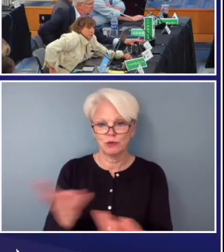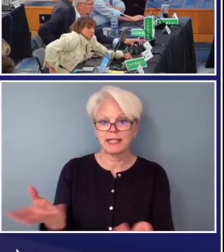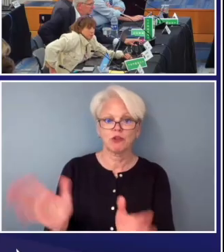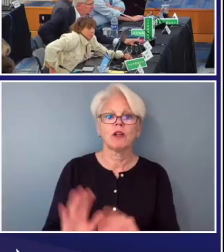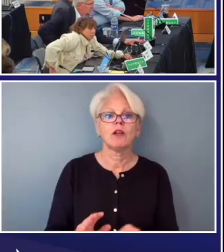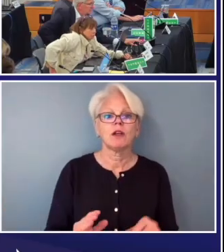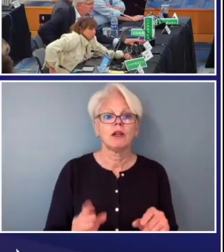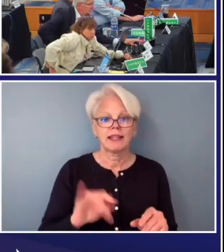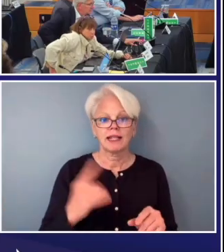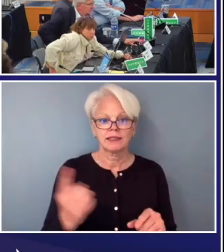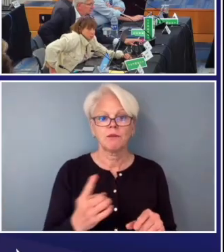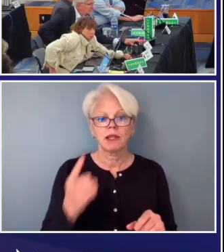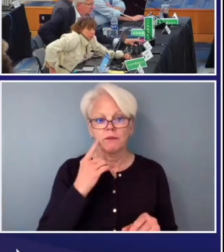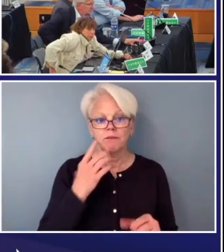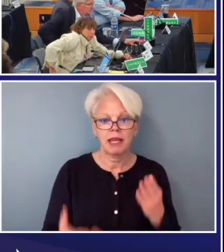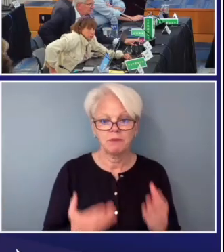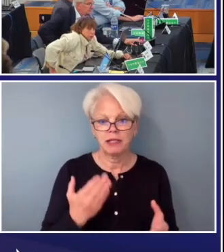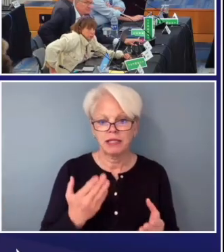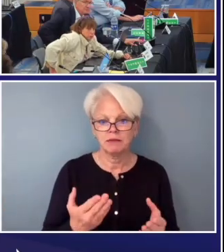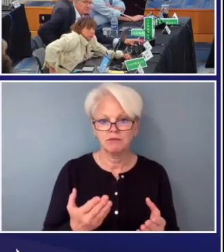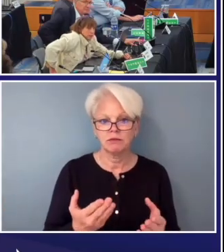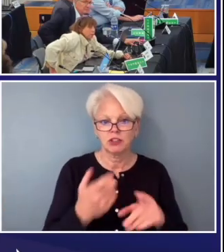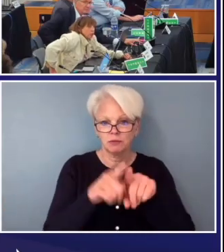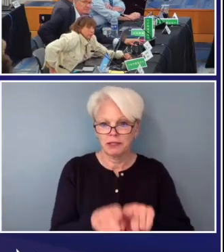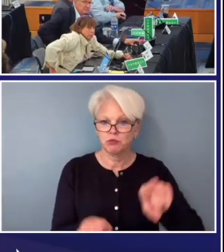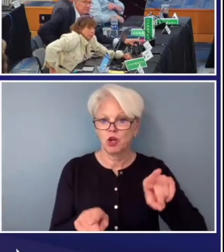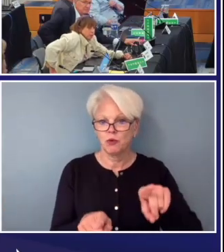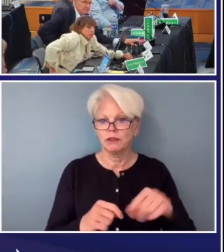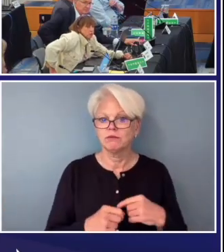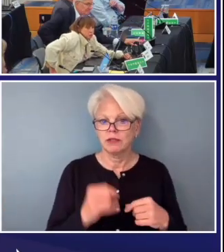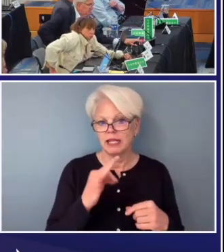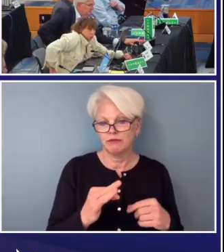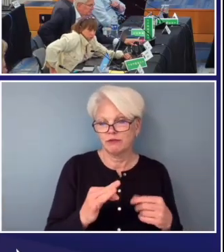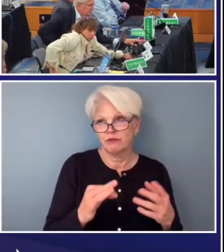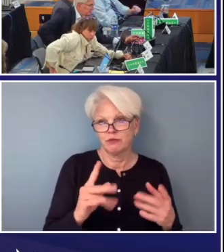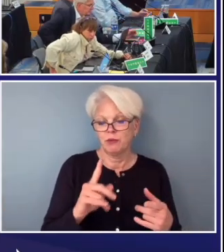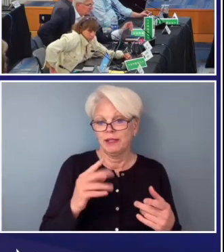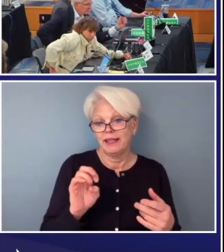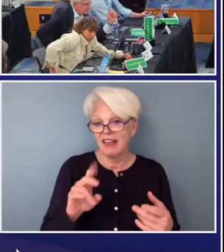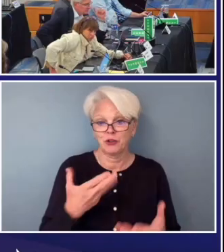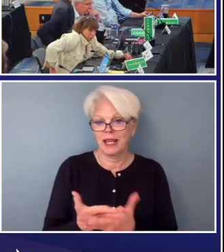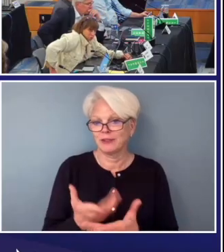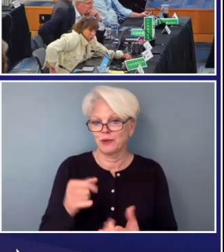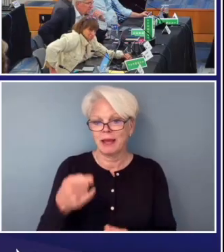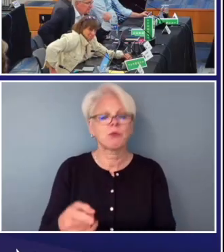something that maybe there's to it broken out if we ever get there. But I also totally understand that this is the 1st like,